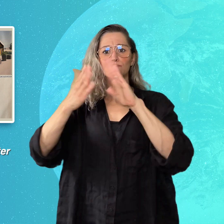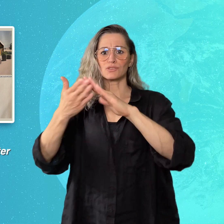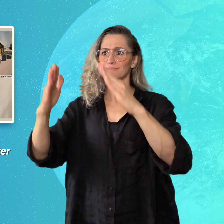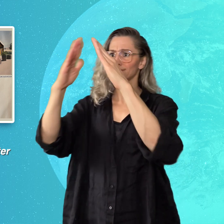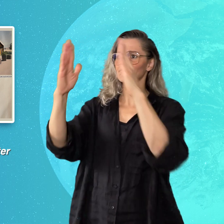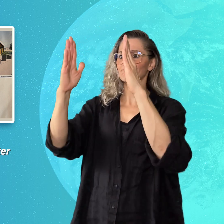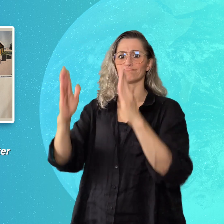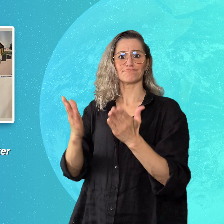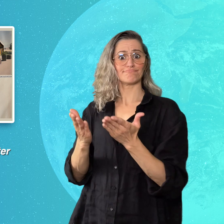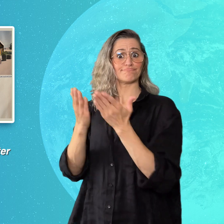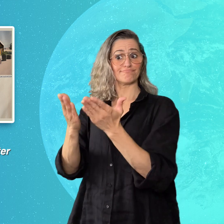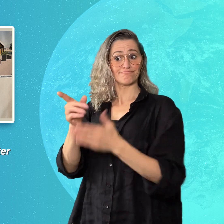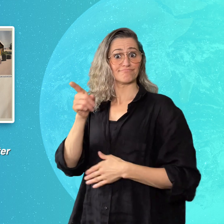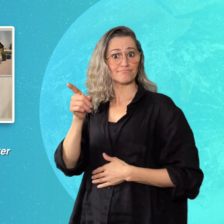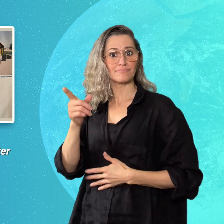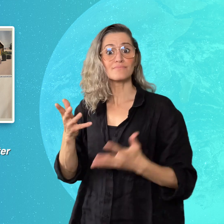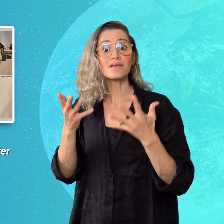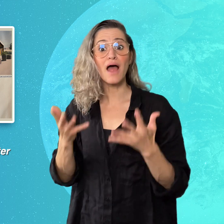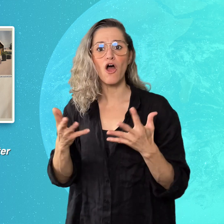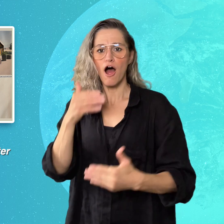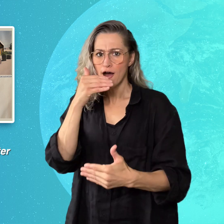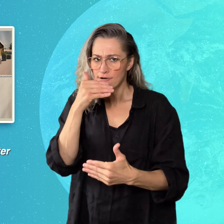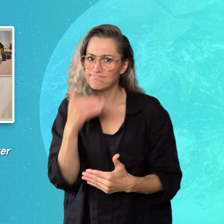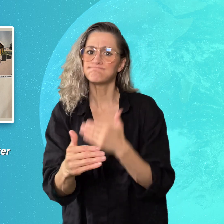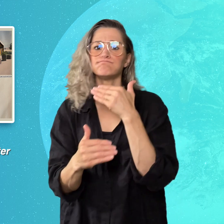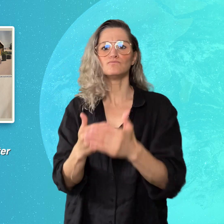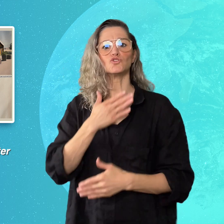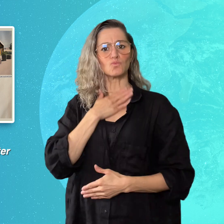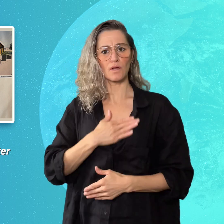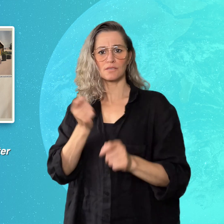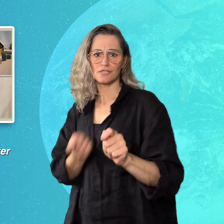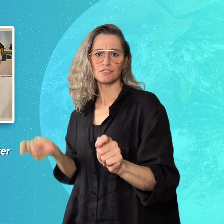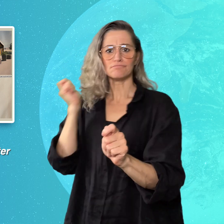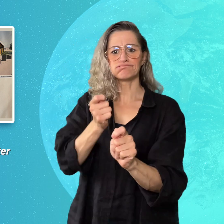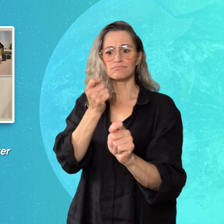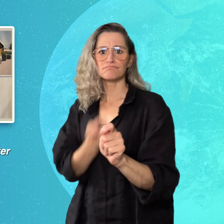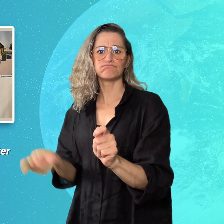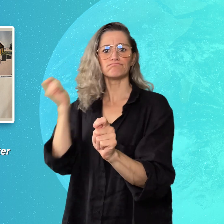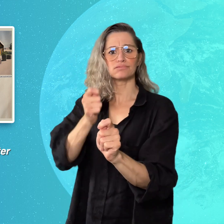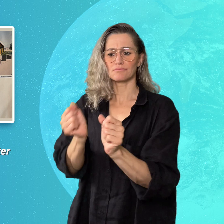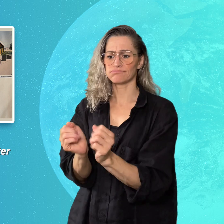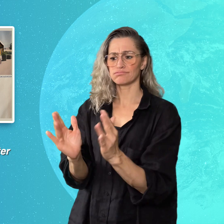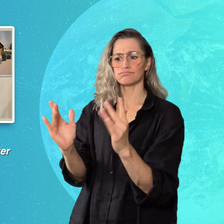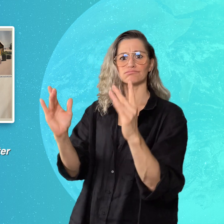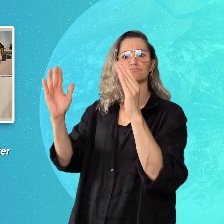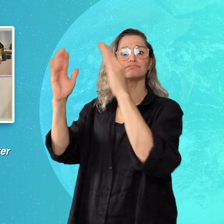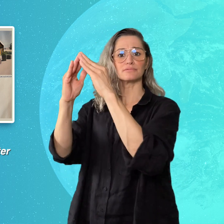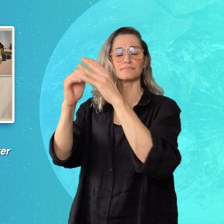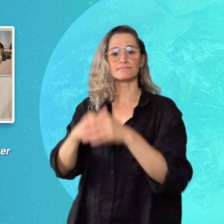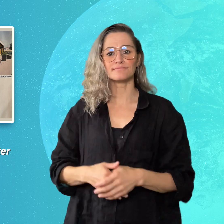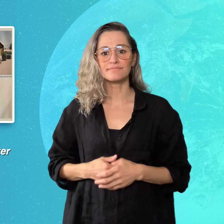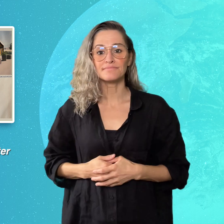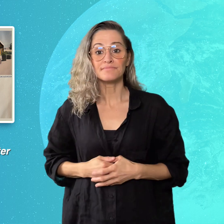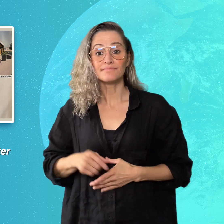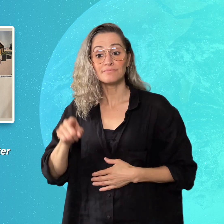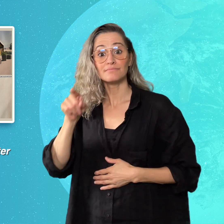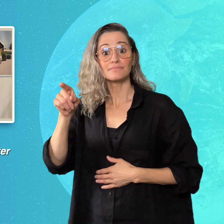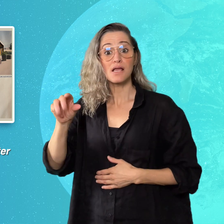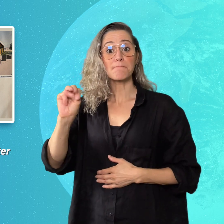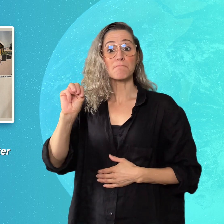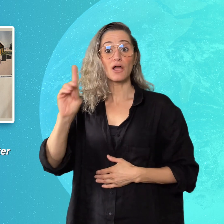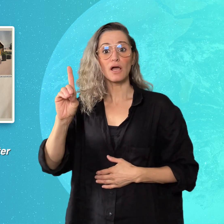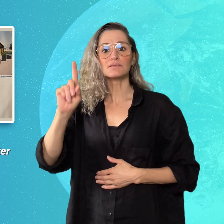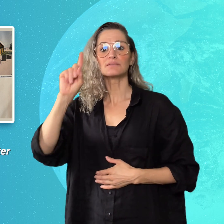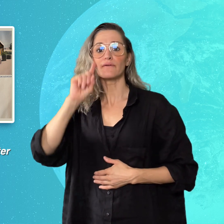United States are moving forward toward construction. The